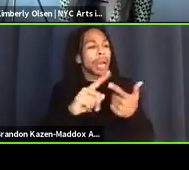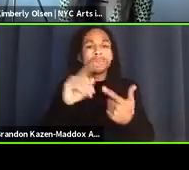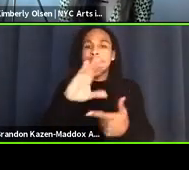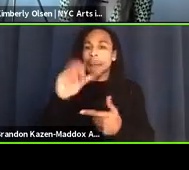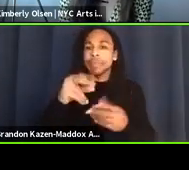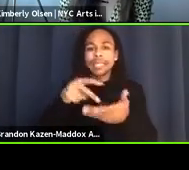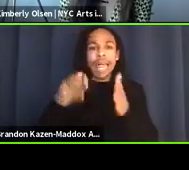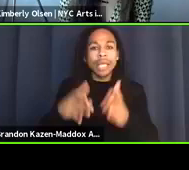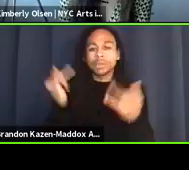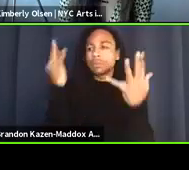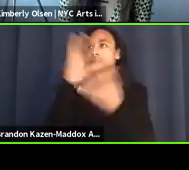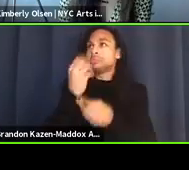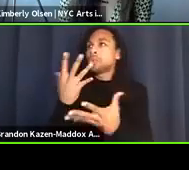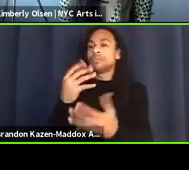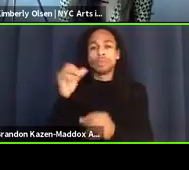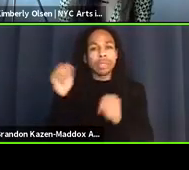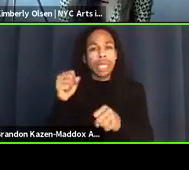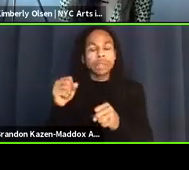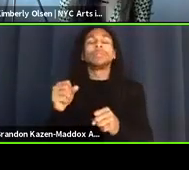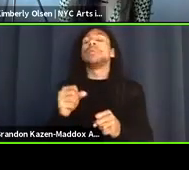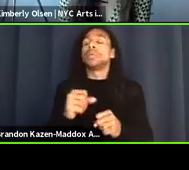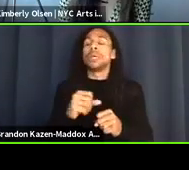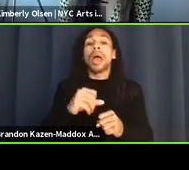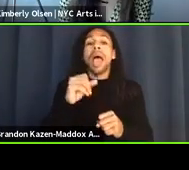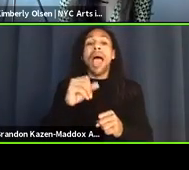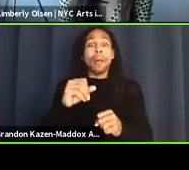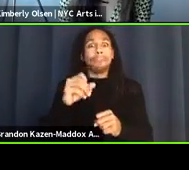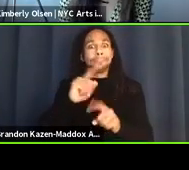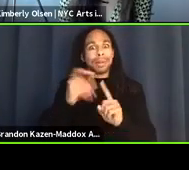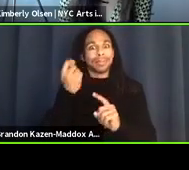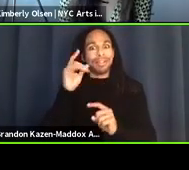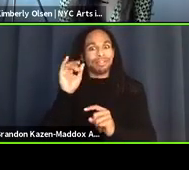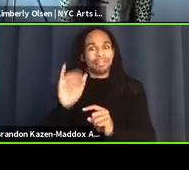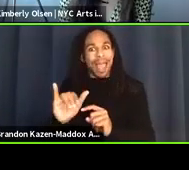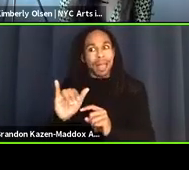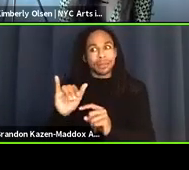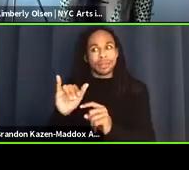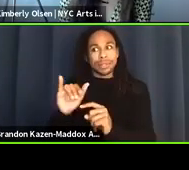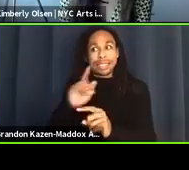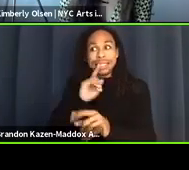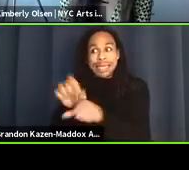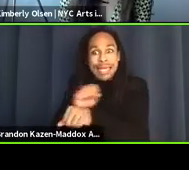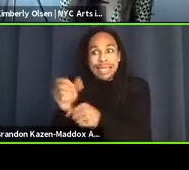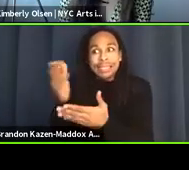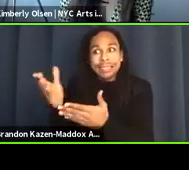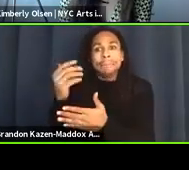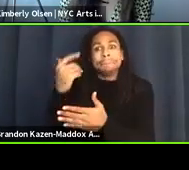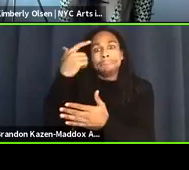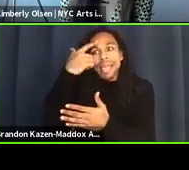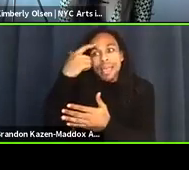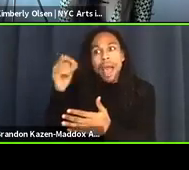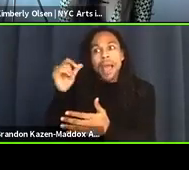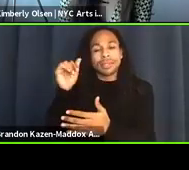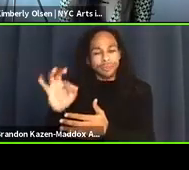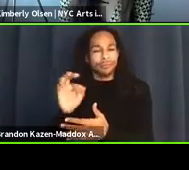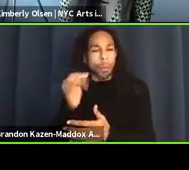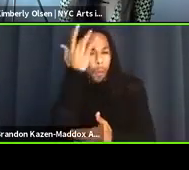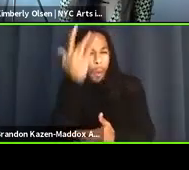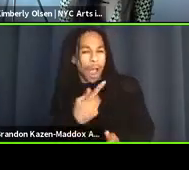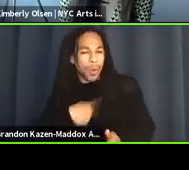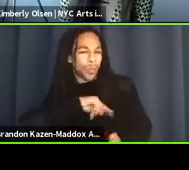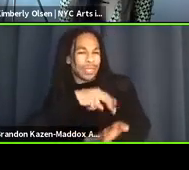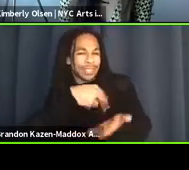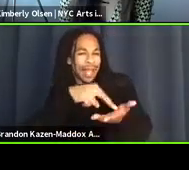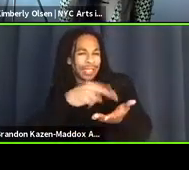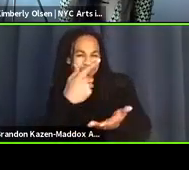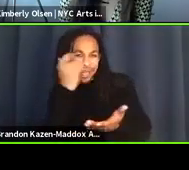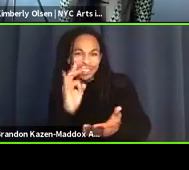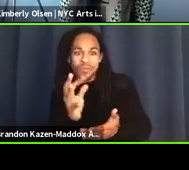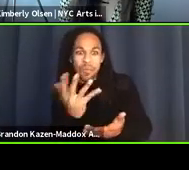about it before, Alejandra, when you were pointing out, you know, as we take classes